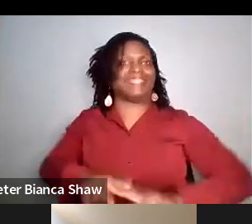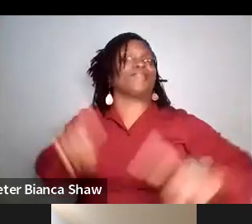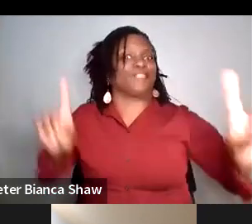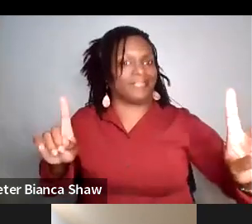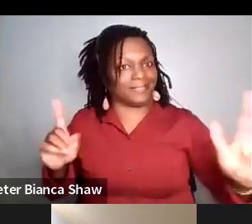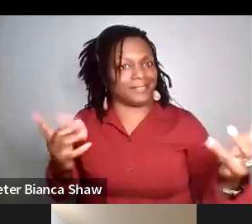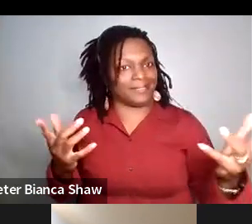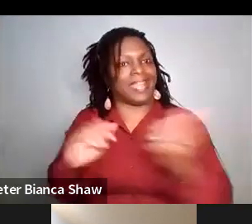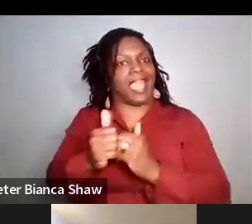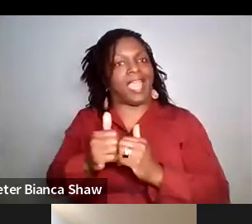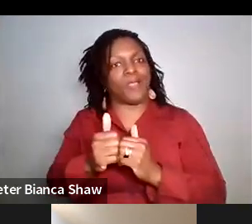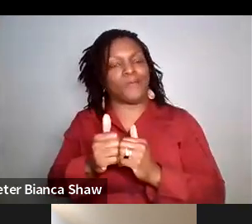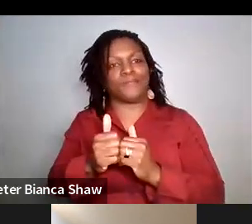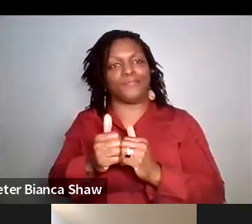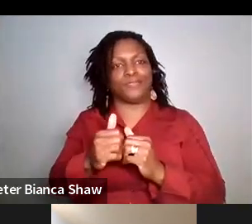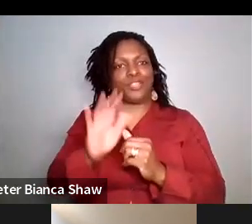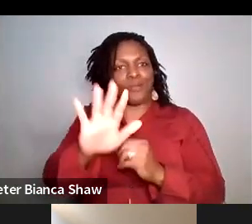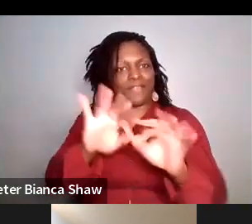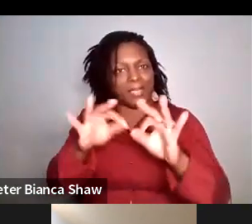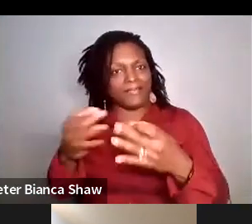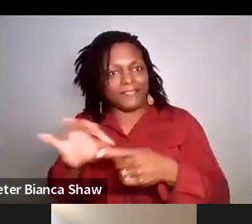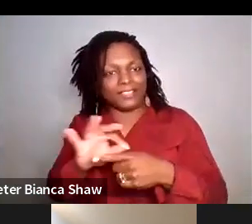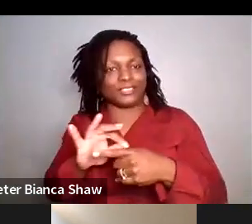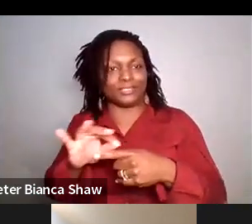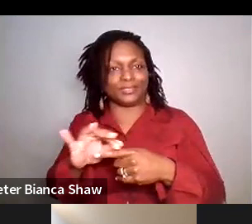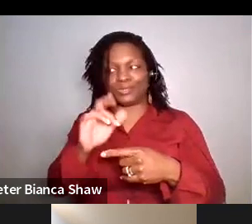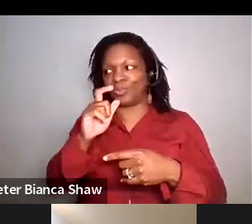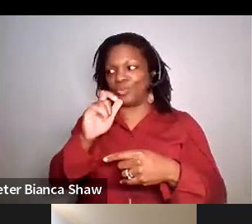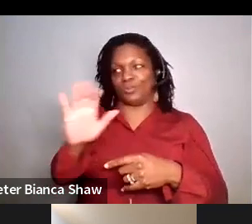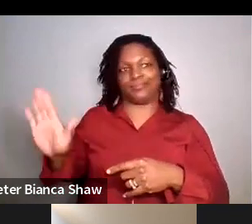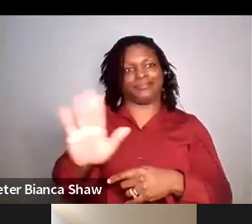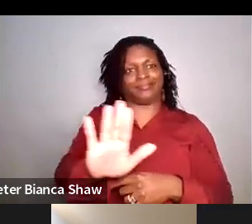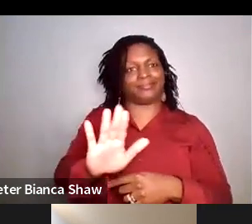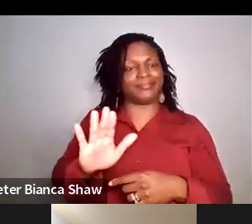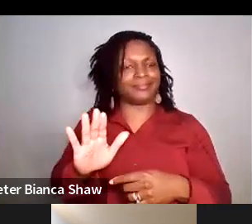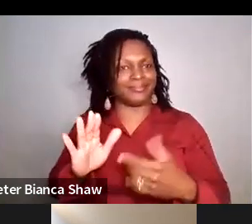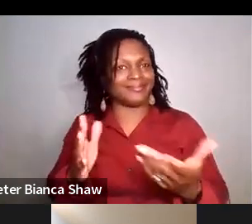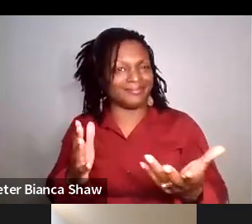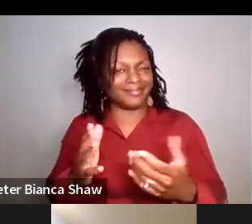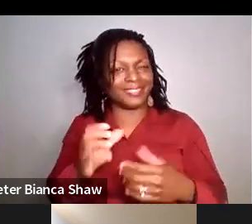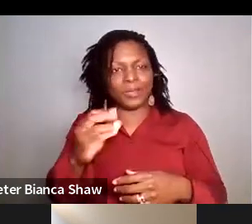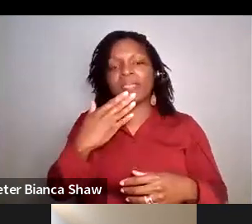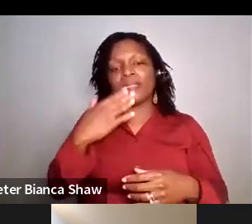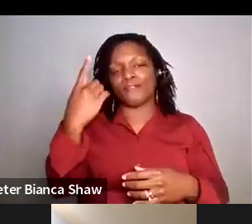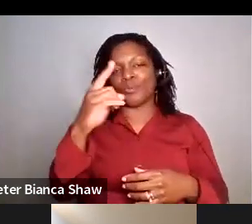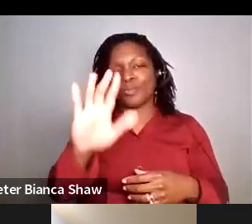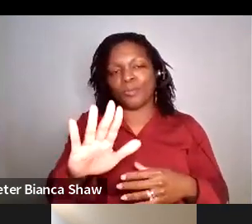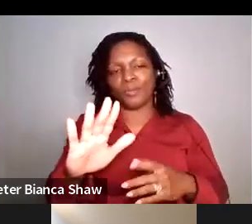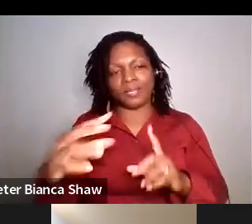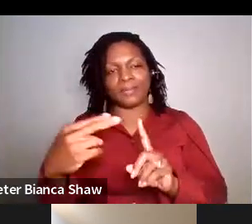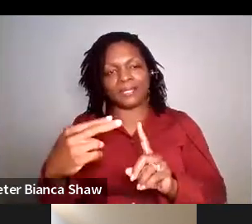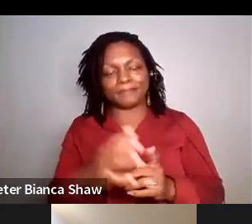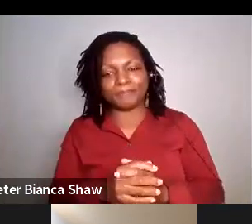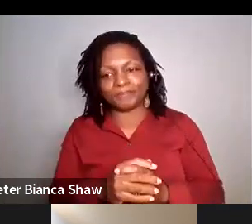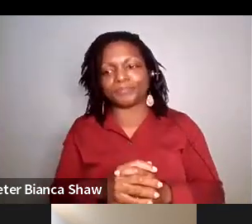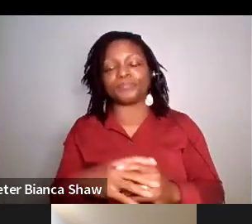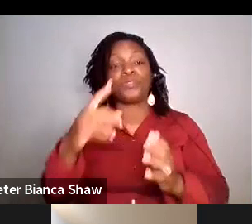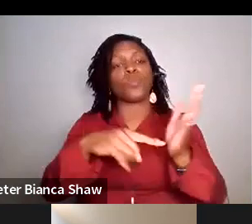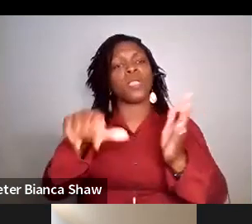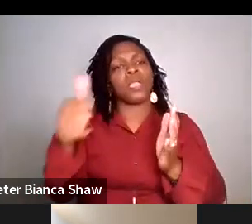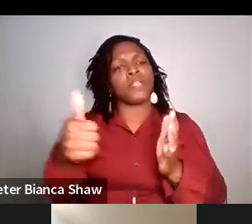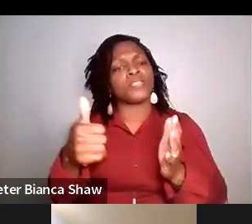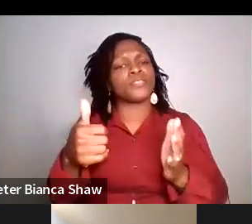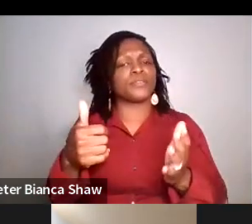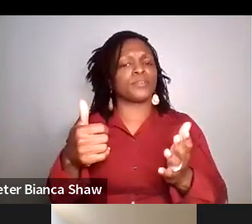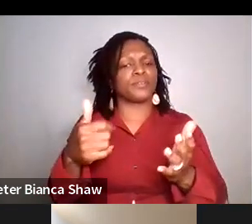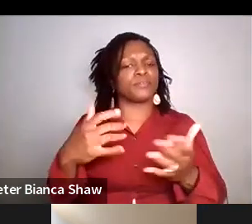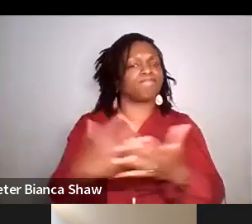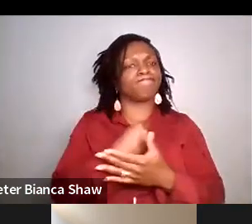So thank you guys, for your your perspectives. so our next question is, what opportunities would you like to see available for your child in the future that aren't necessarily available?